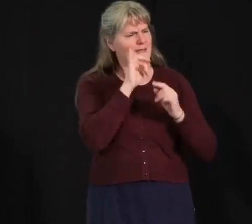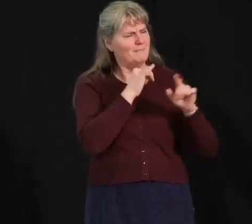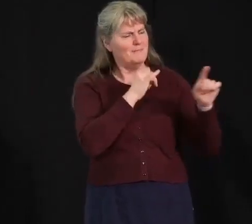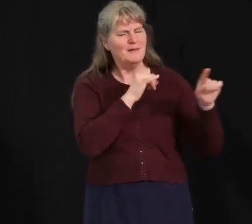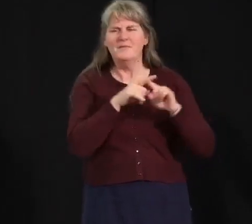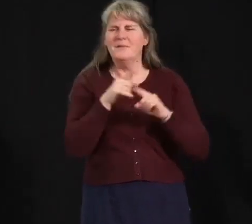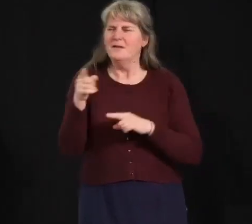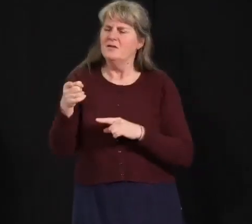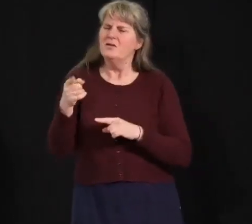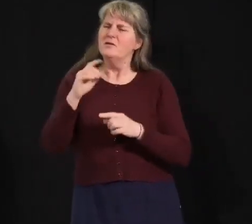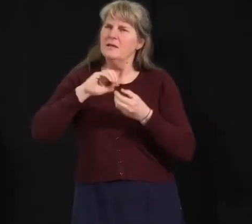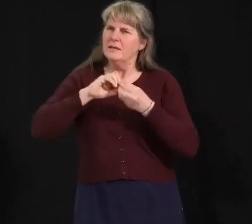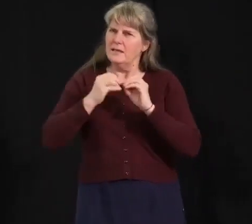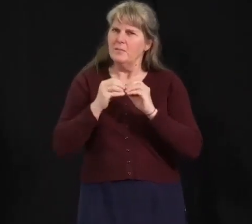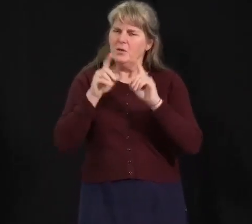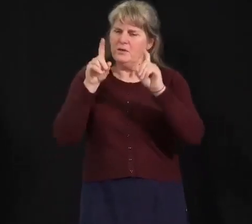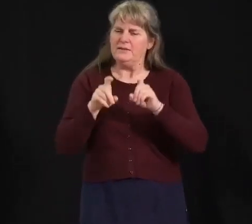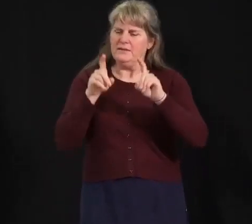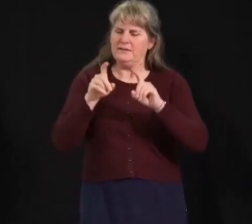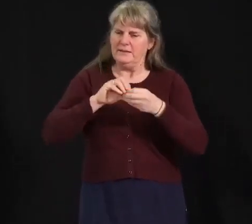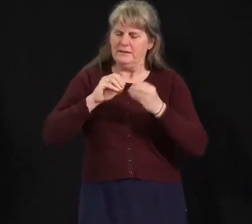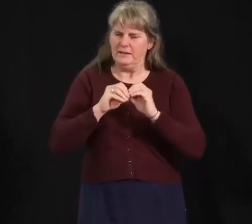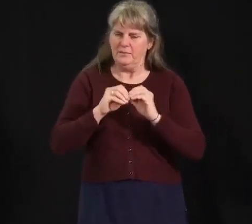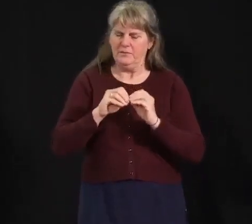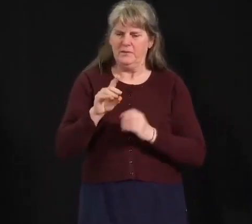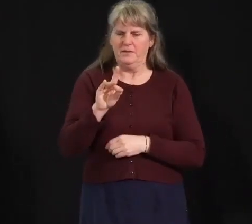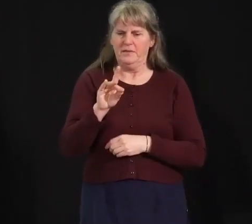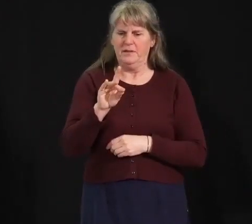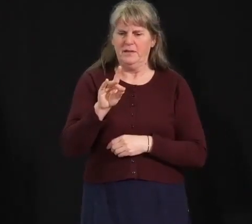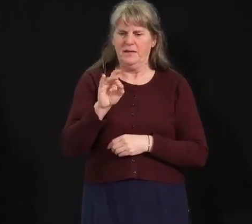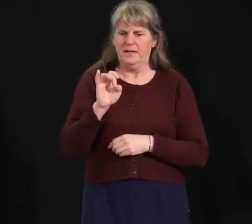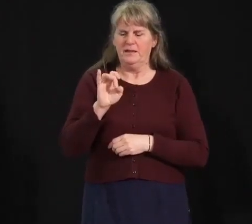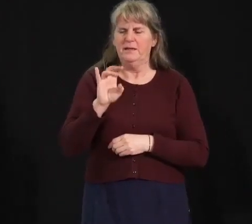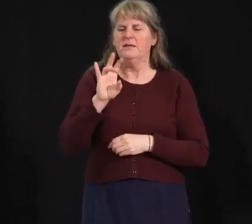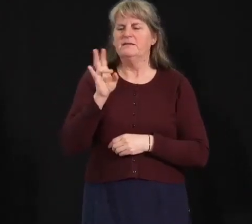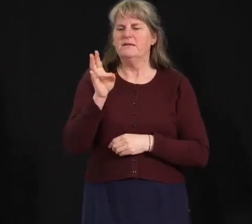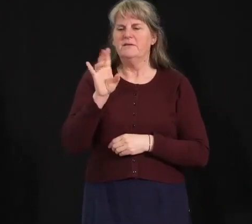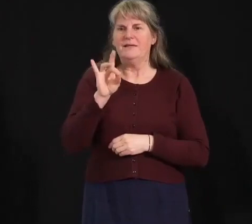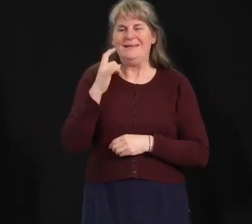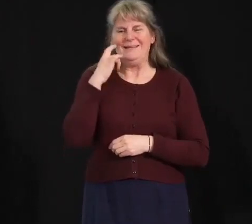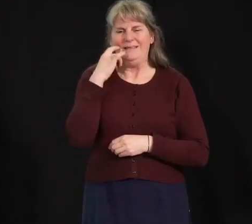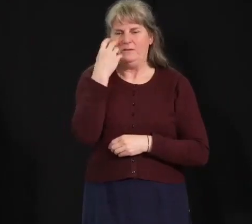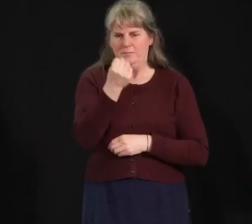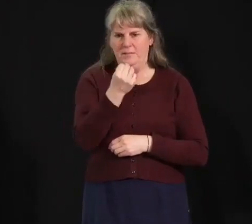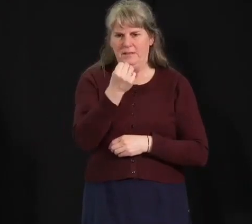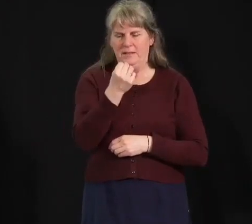Did you say follow-up? Moderator: Yes go ahead. Reporter: A bit of a separate question and it is more